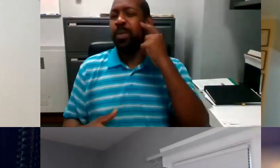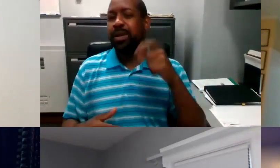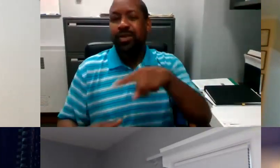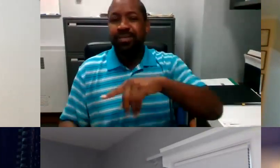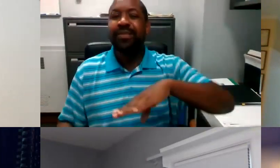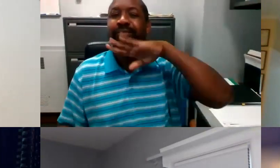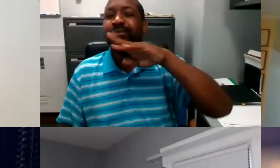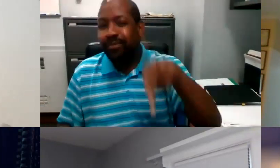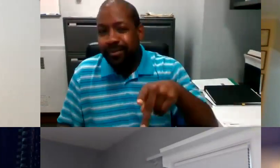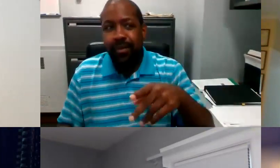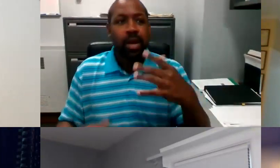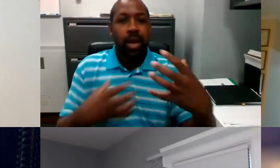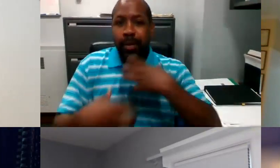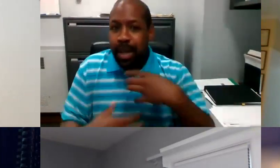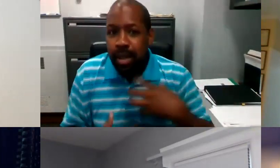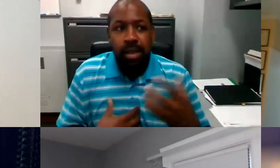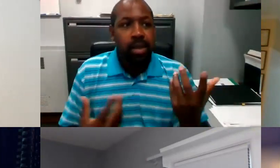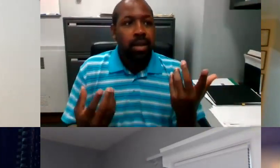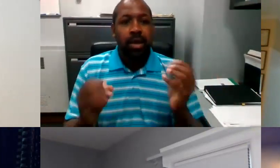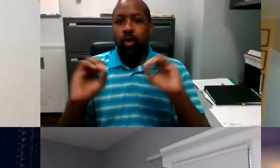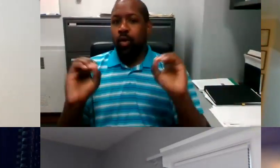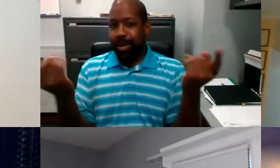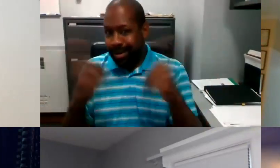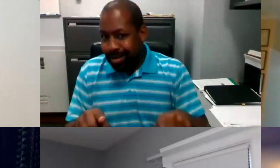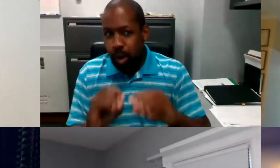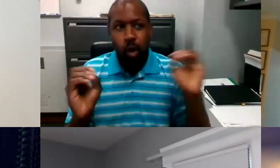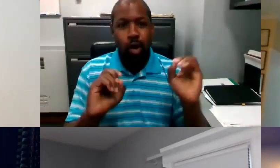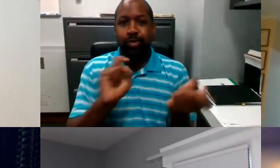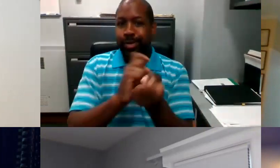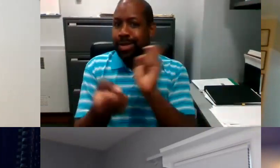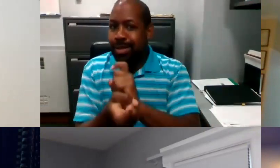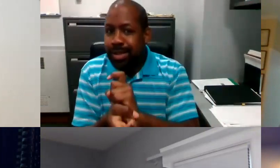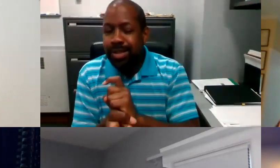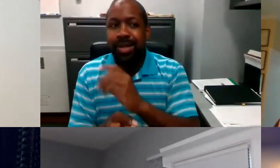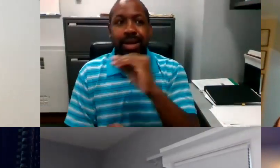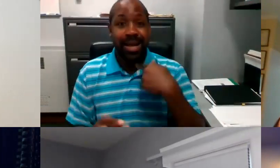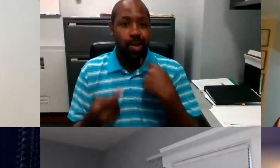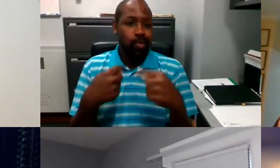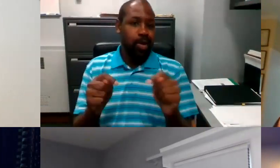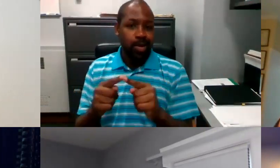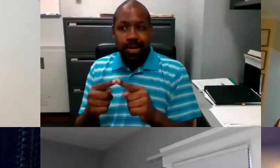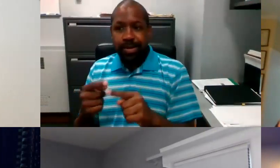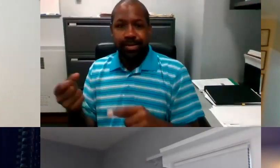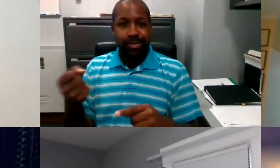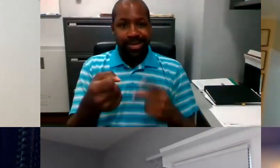WE HAD TO SORT OF CALM THEM DOWN AND MAKE THE MEETING PROCEED WITHOUT SO MUCH ANGER AND LASHING OUT. AND IT WAS REALLY A TOUCH MEETING. I HAVE TO SAY.